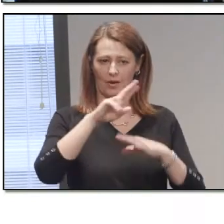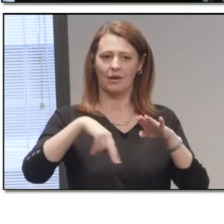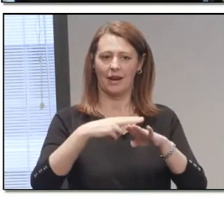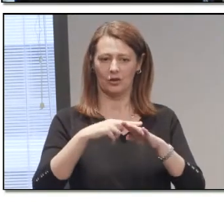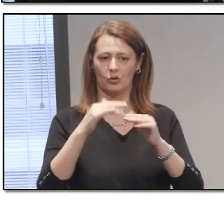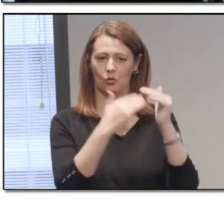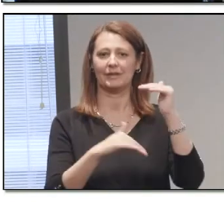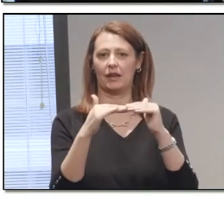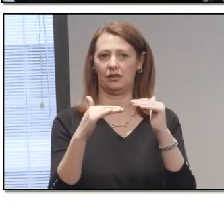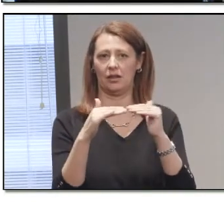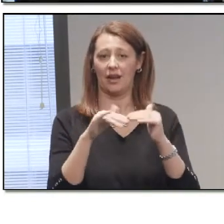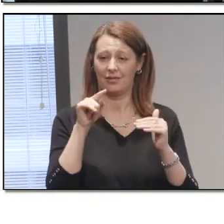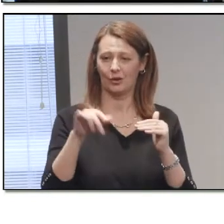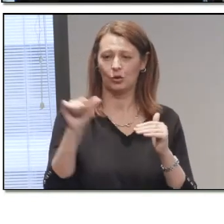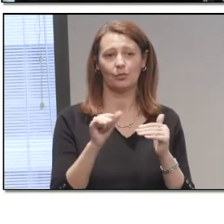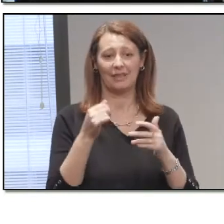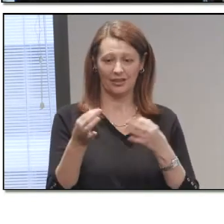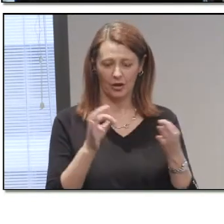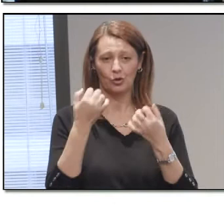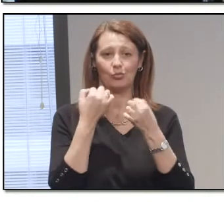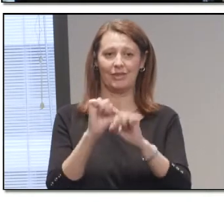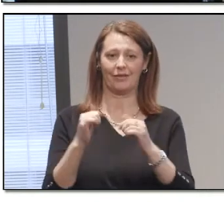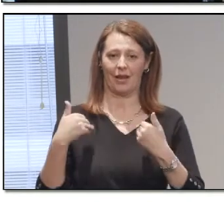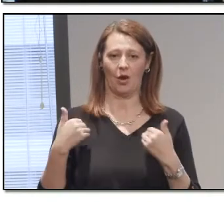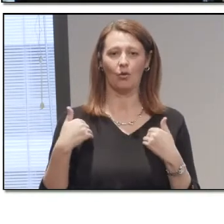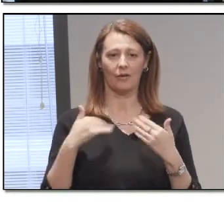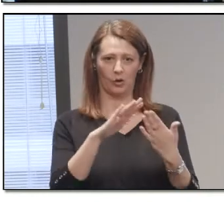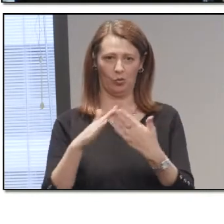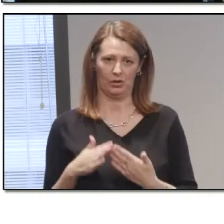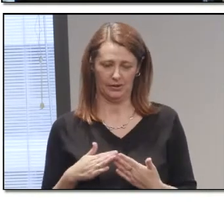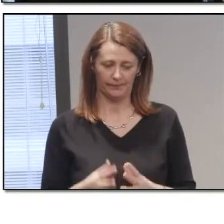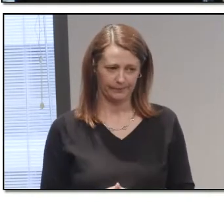which is designed to protect the health of the community at large and most of these